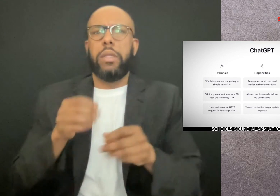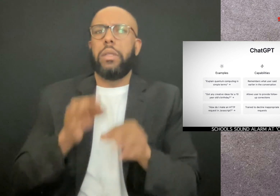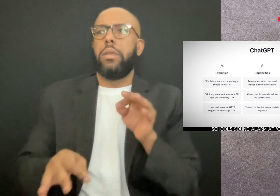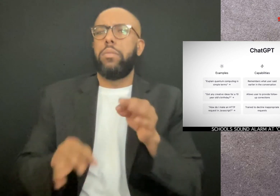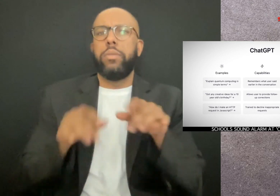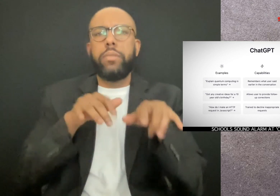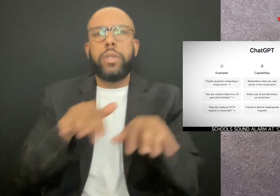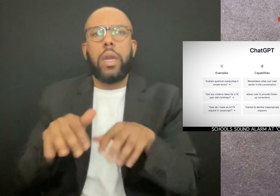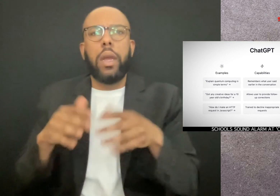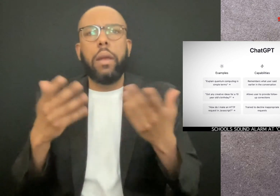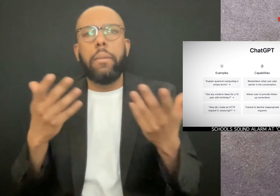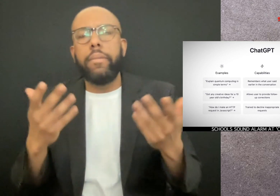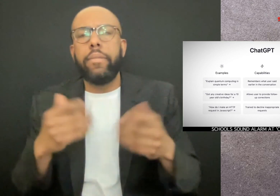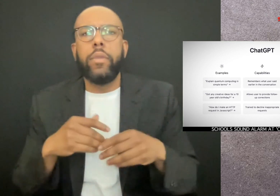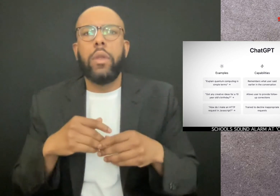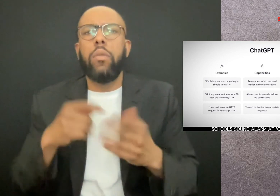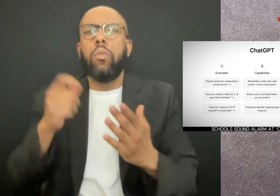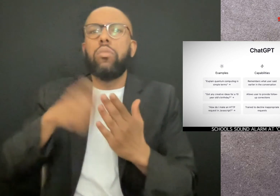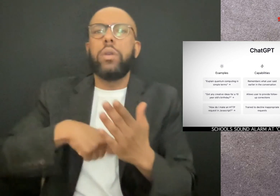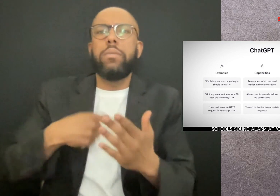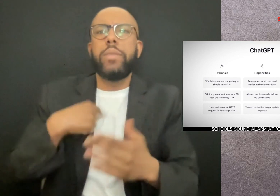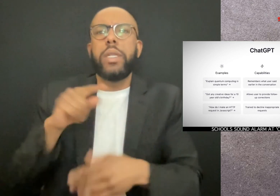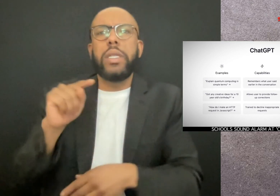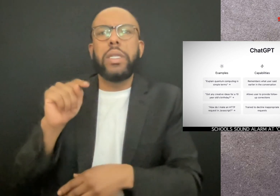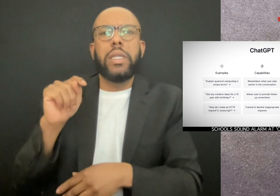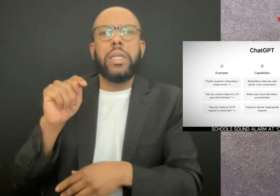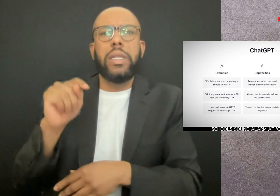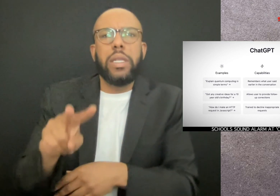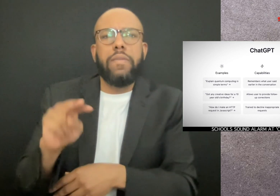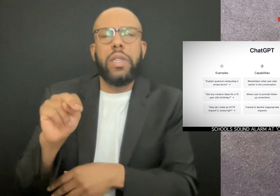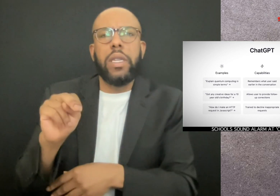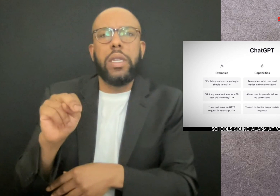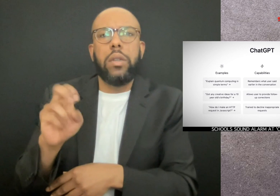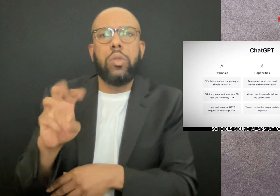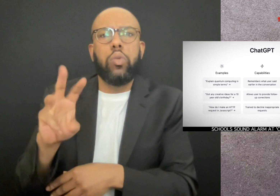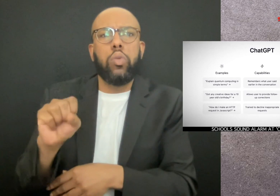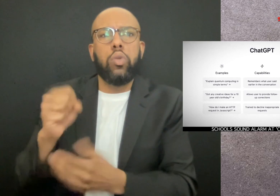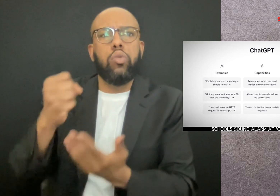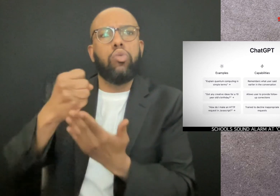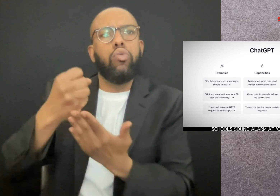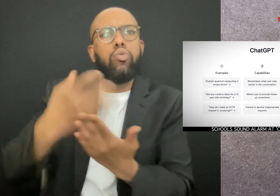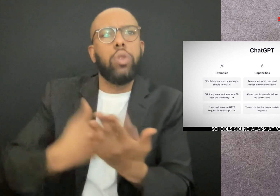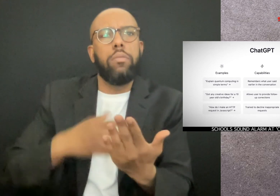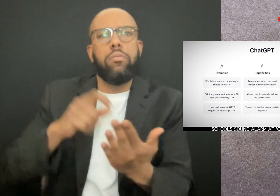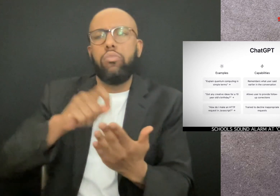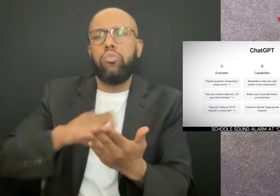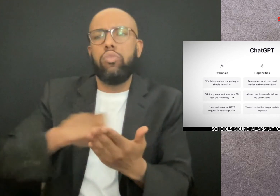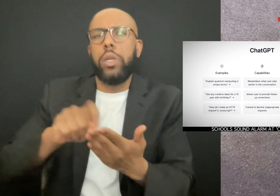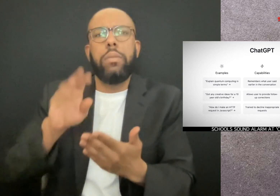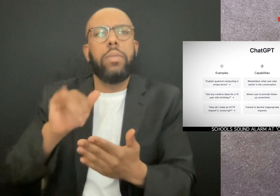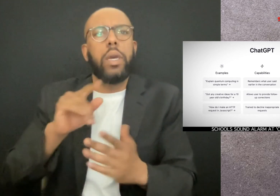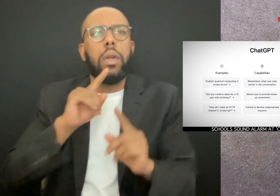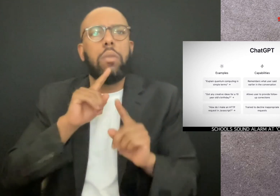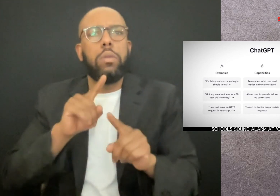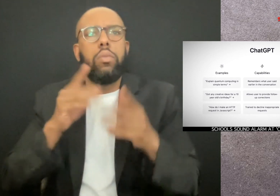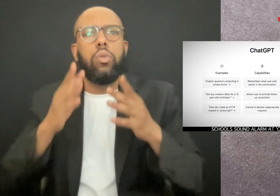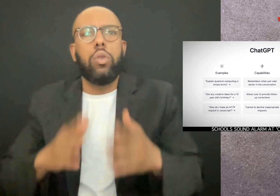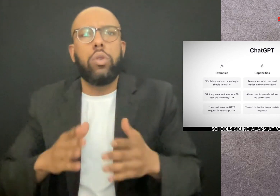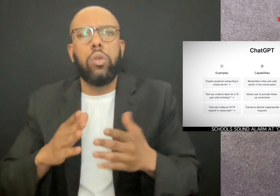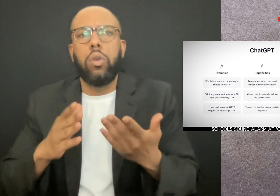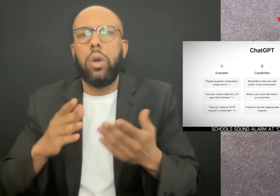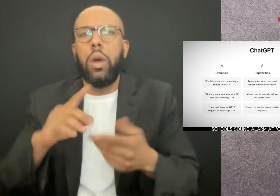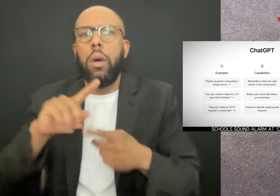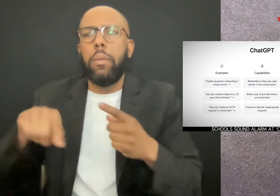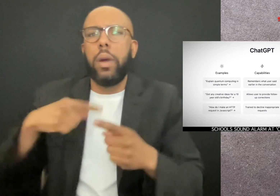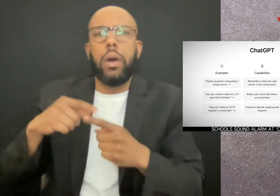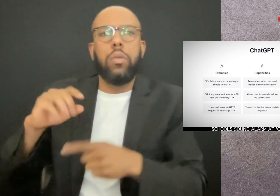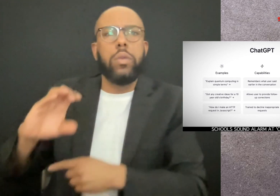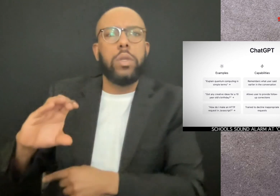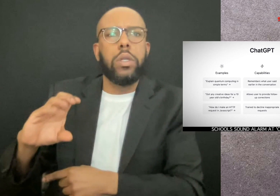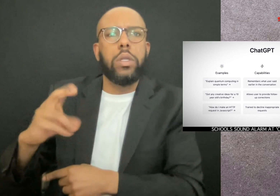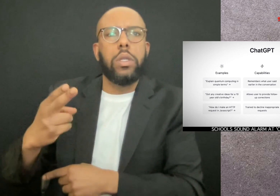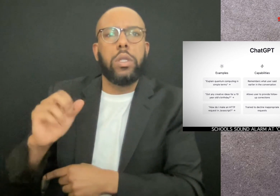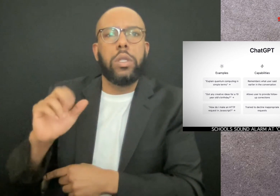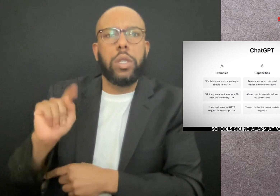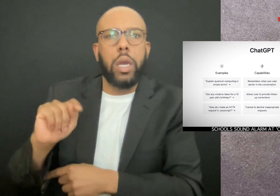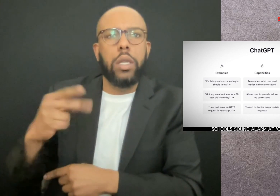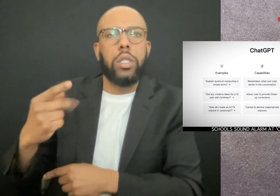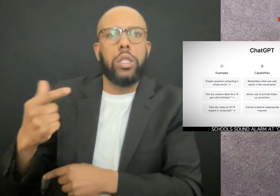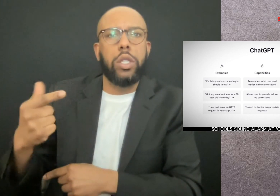example I could simply type in a prompt write a TV news script written by a reporter about ChatGPT